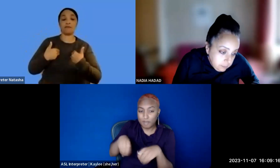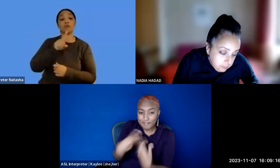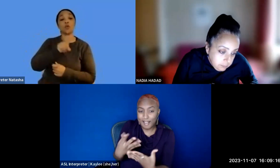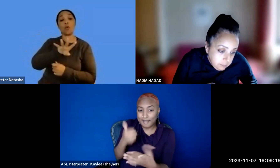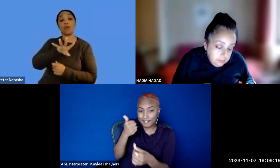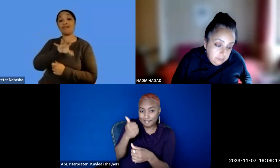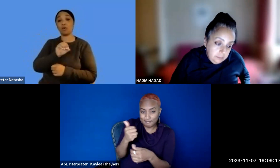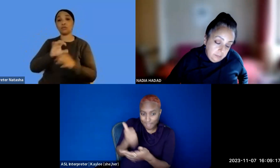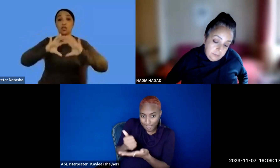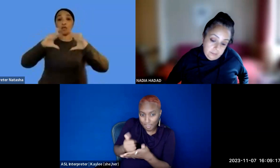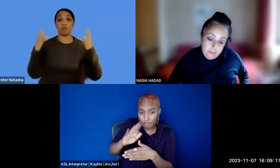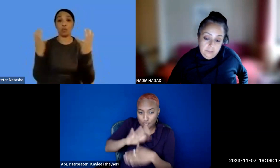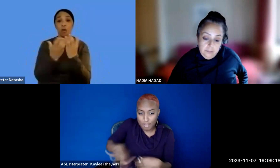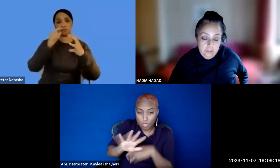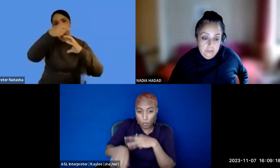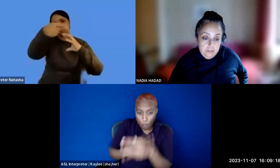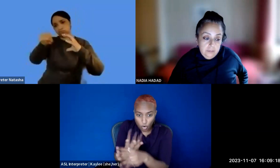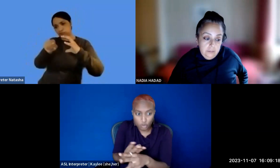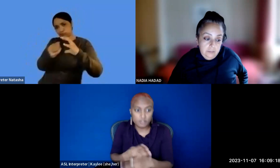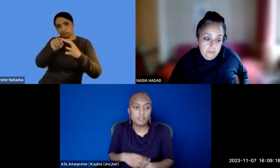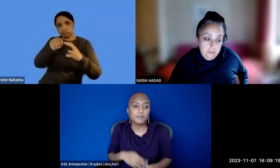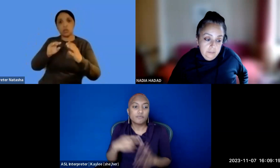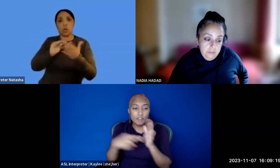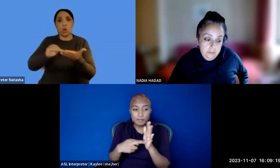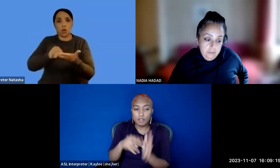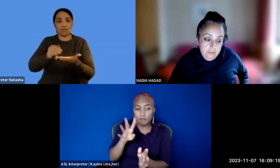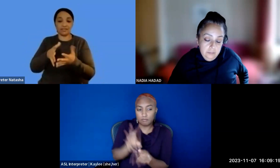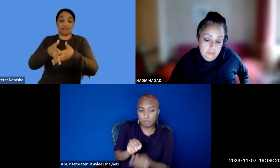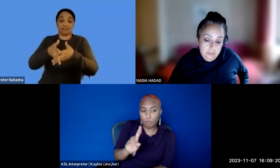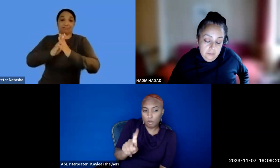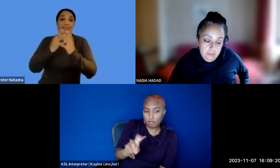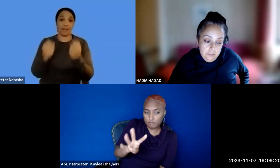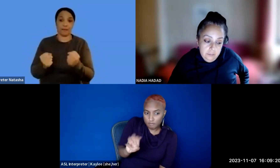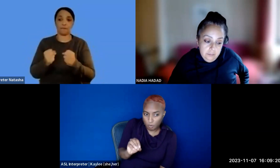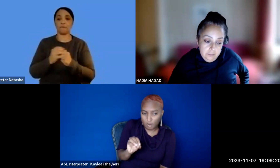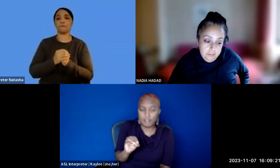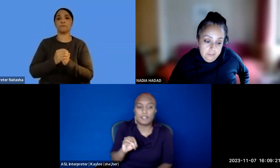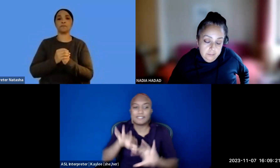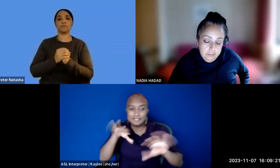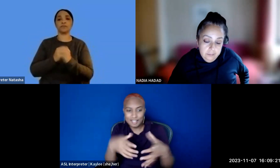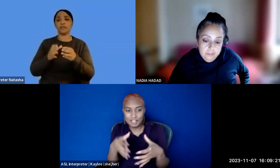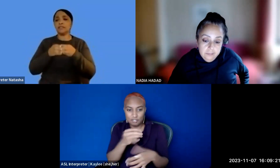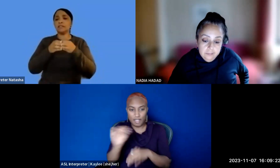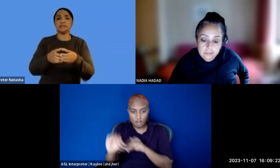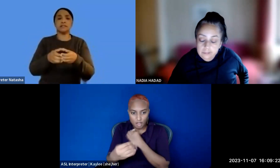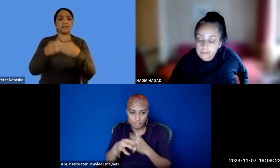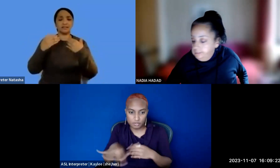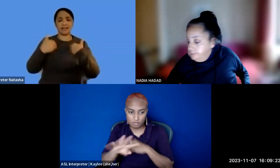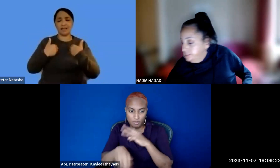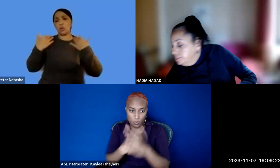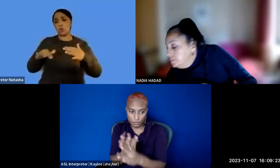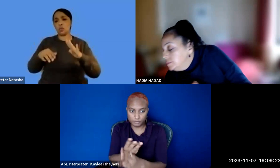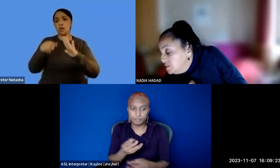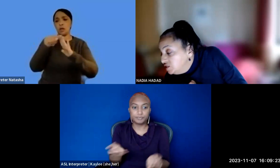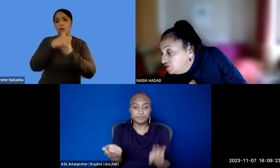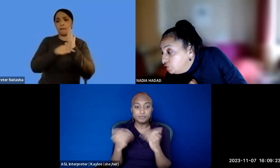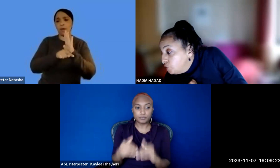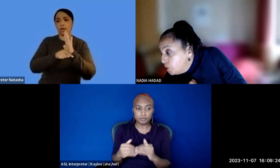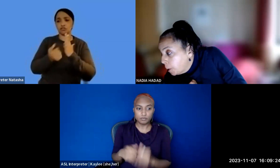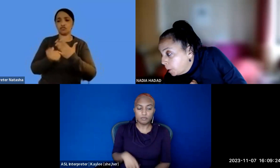They have a big role in defining mid and long-term policy priorities. in the EU in a given region or country.